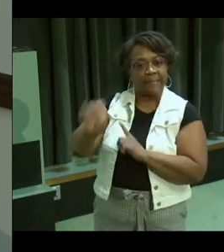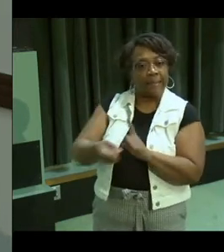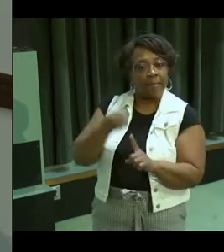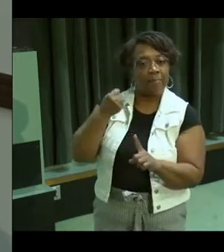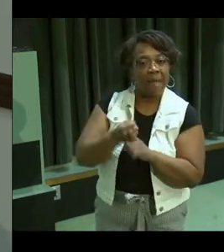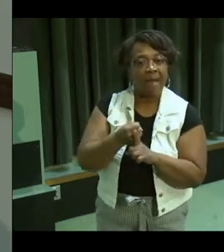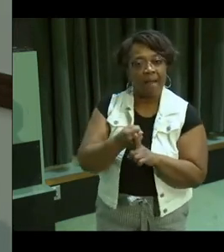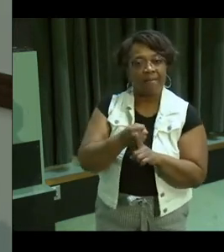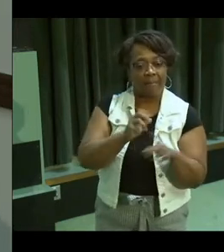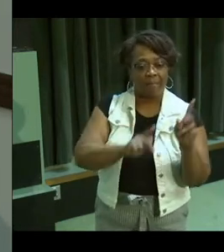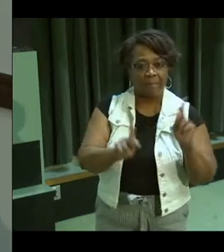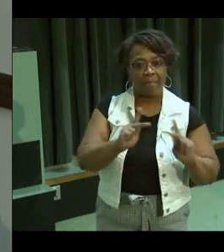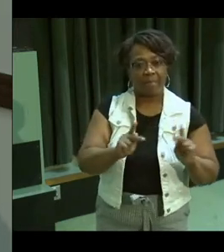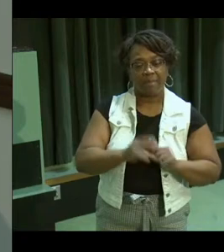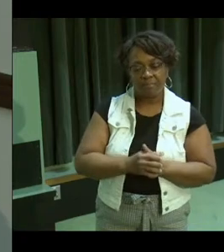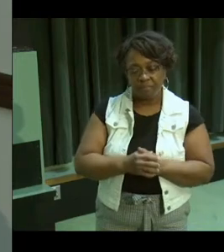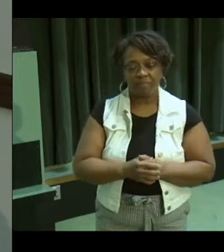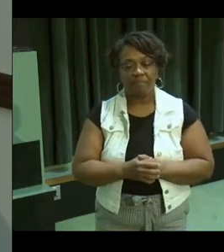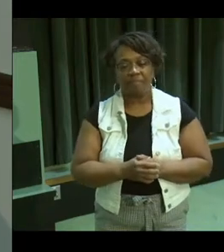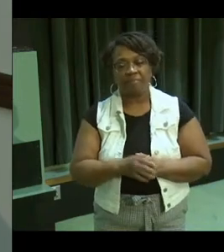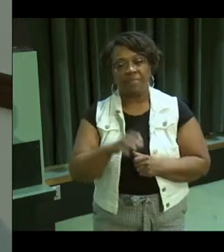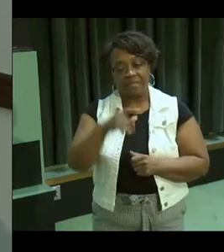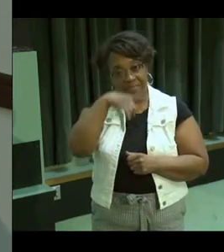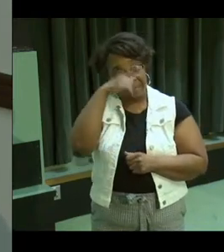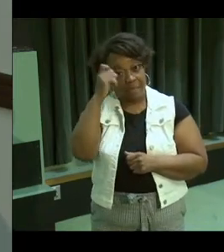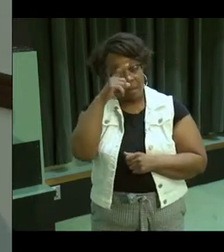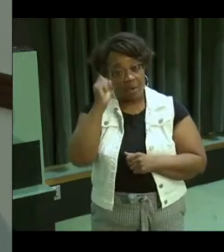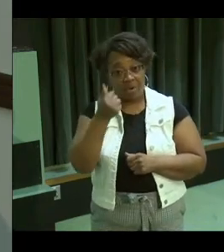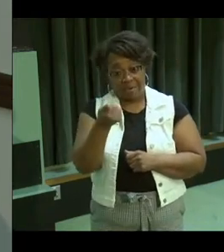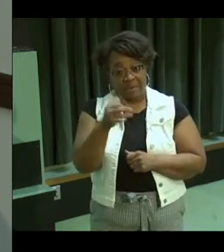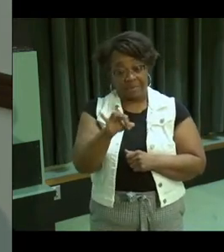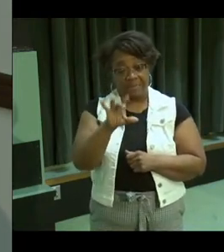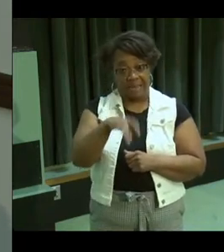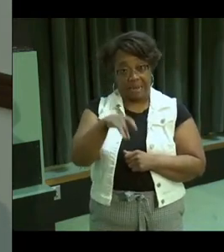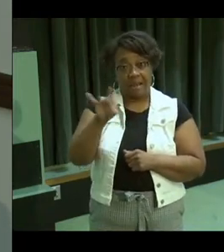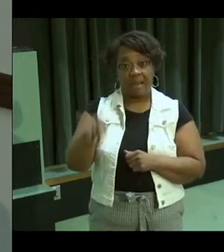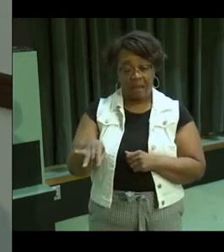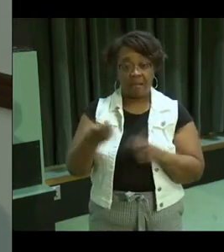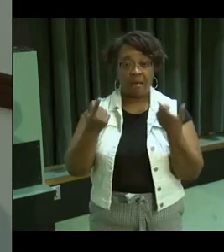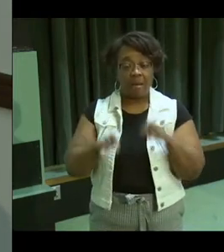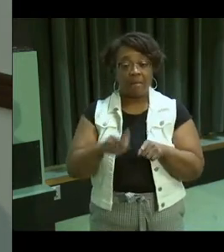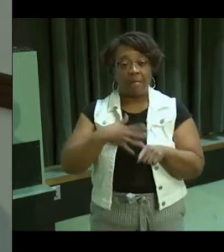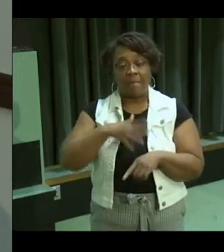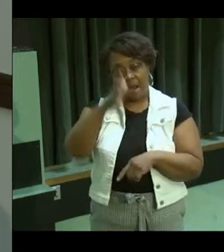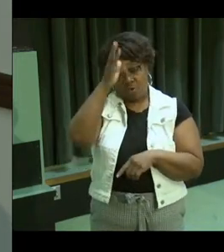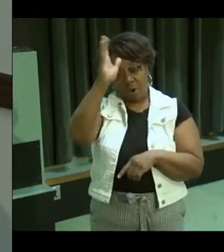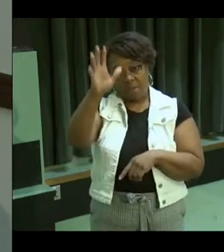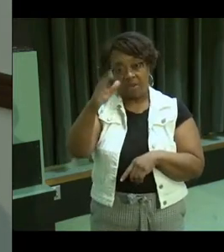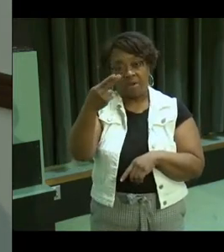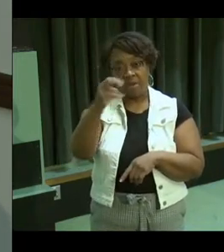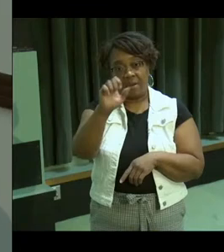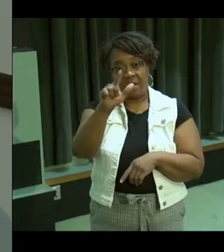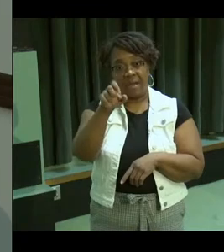impact that he had on people, it